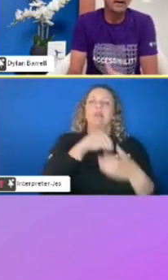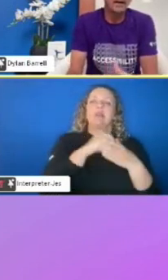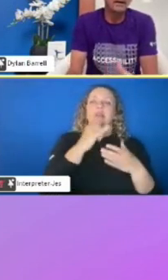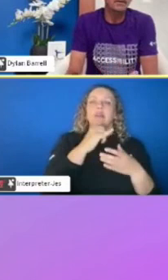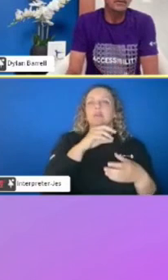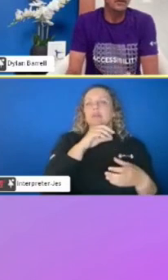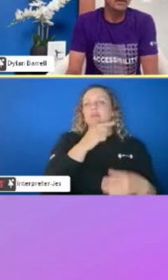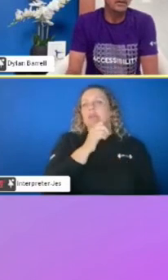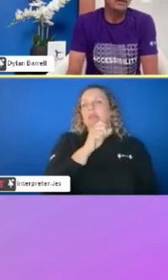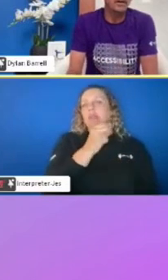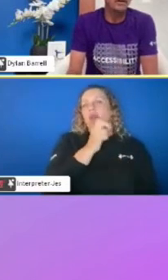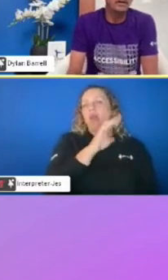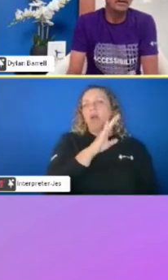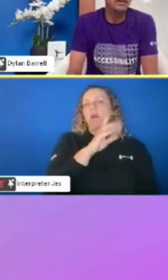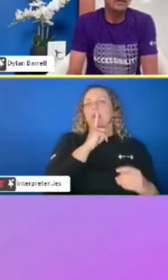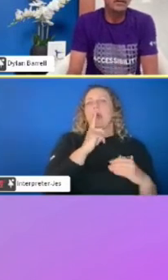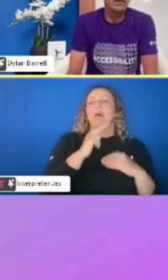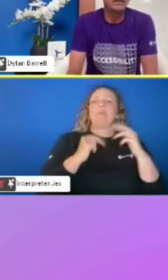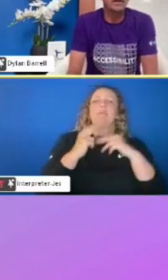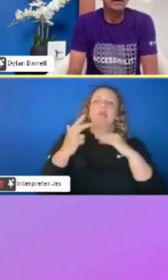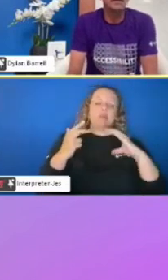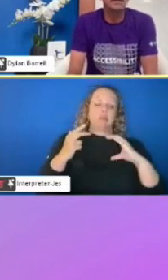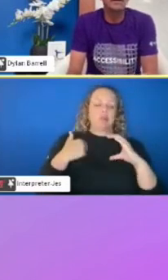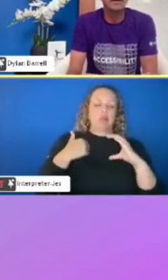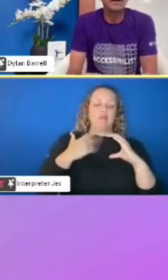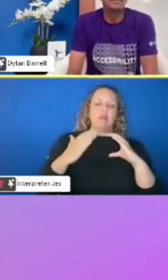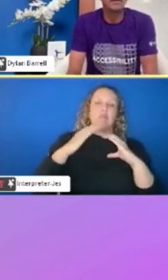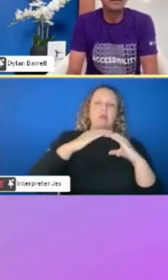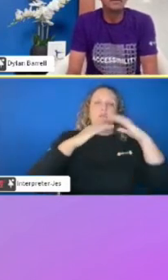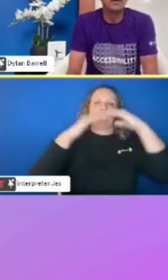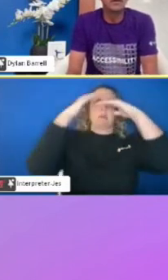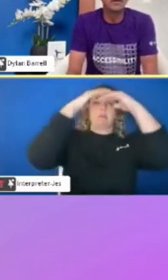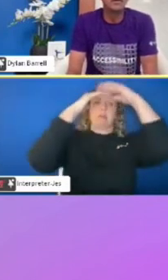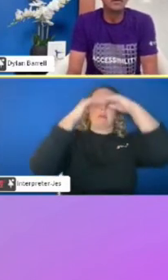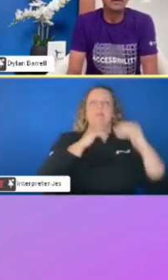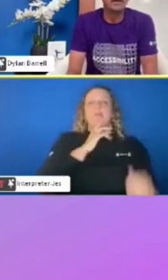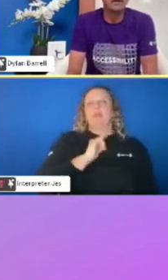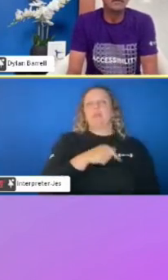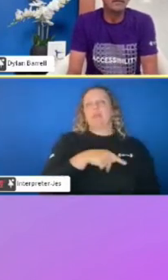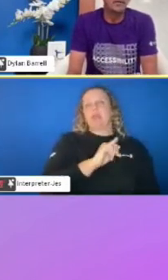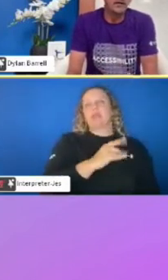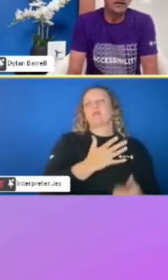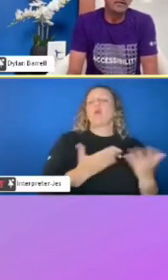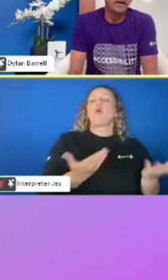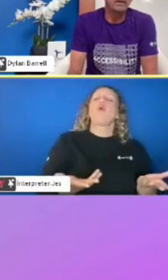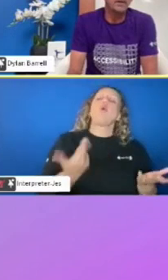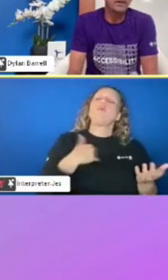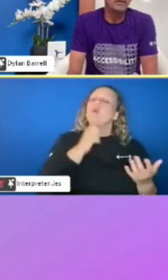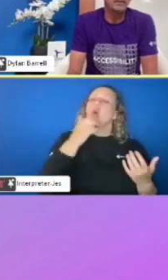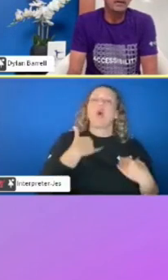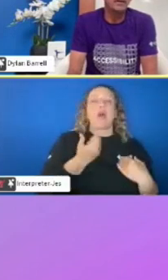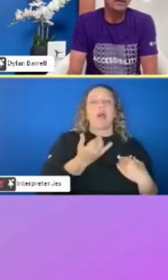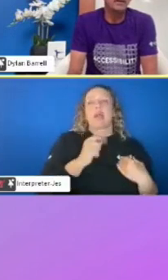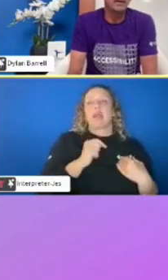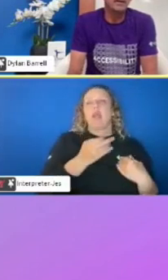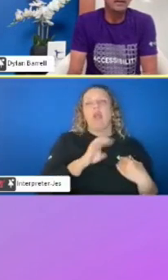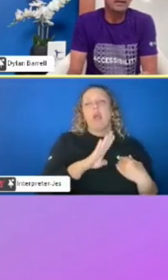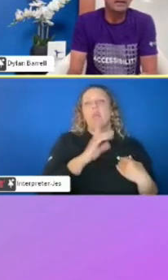that builds on top of our existing REST API. So if you don't have GitHub but you have some other CI/CD system